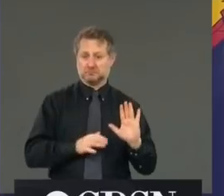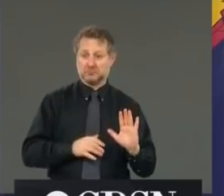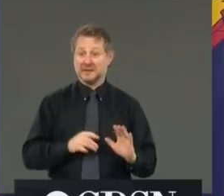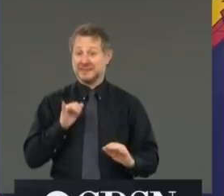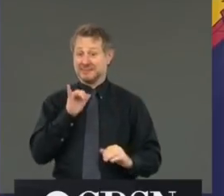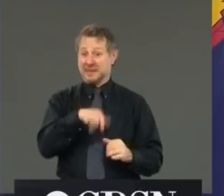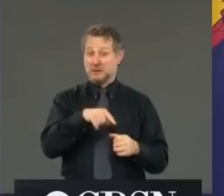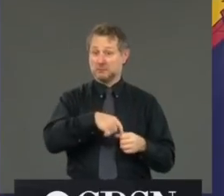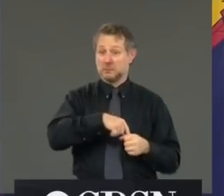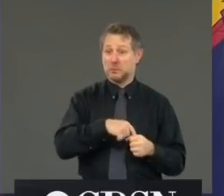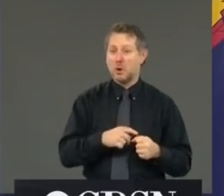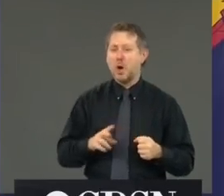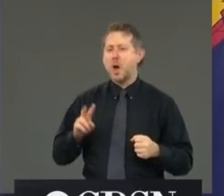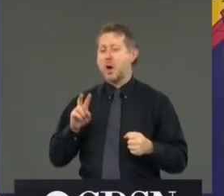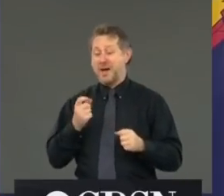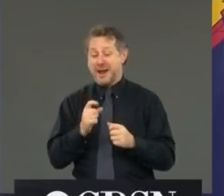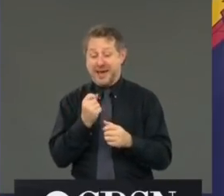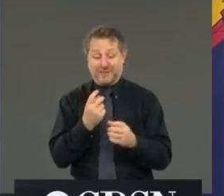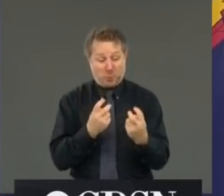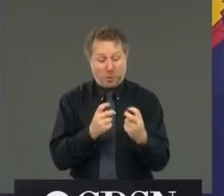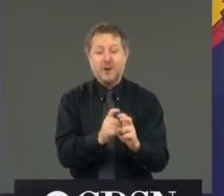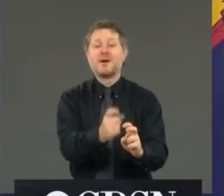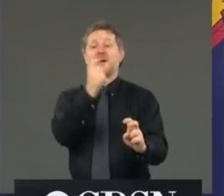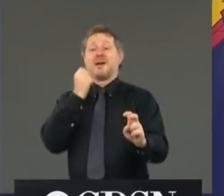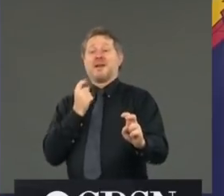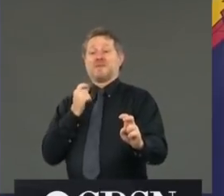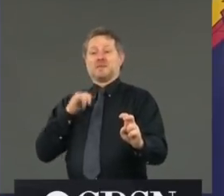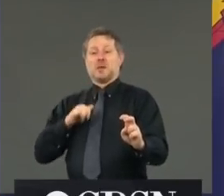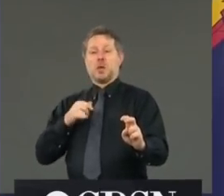OF THE 200, H&H, HEALTH AND HOSPITAL CORPORATION HAS ABOUT